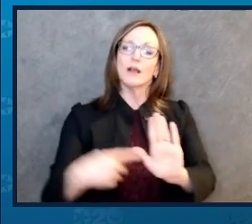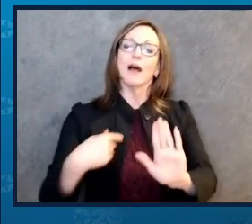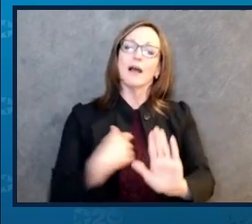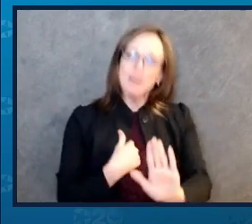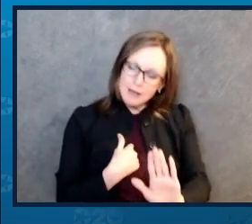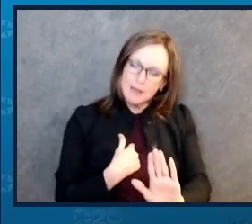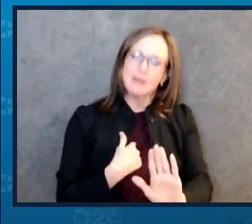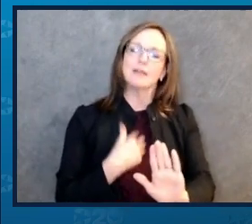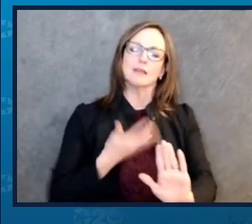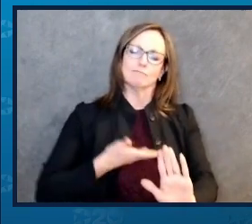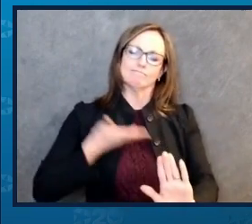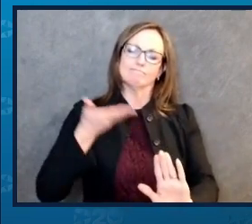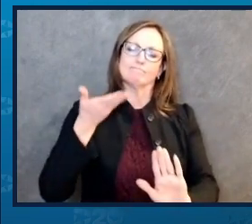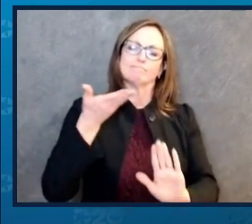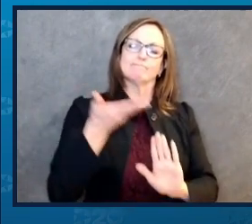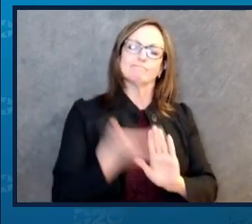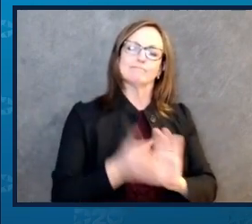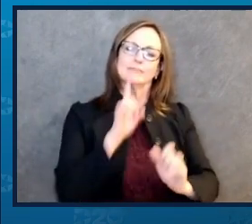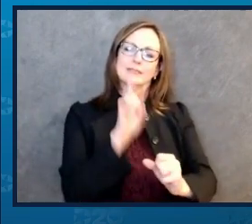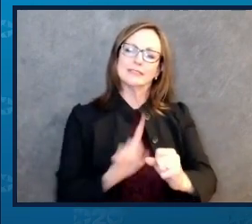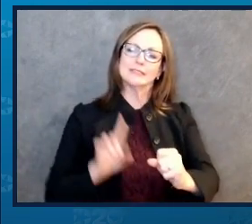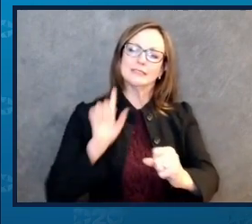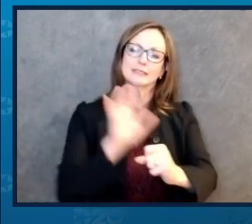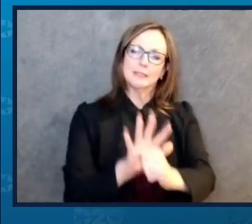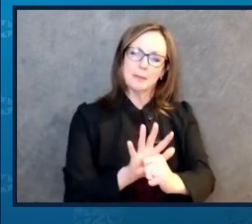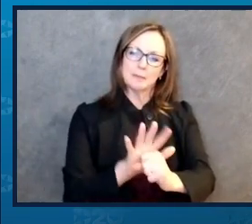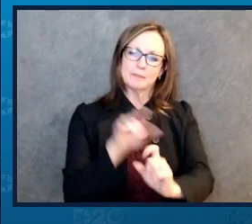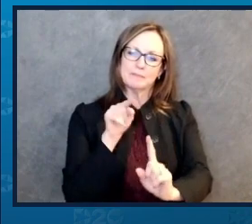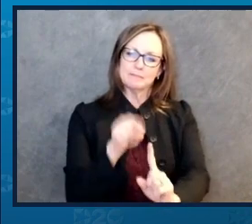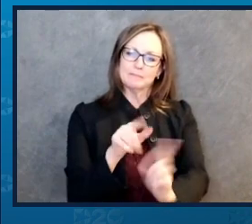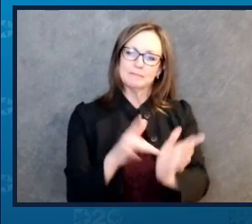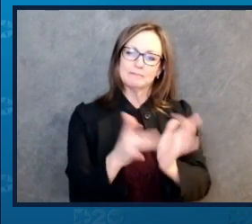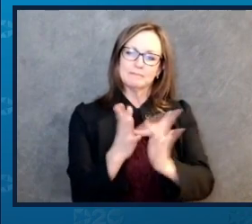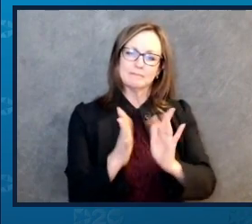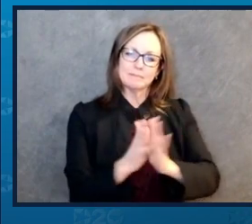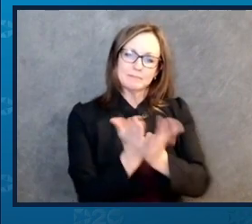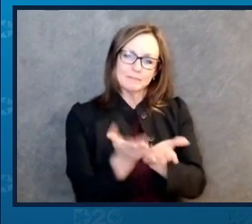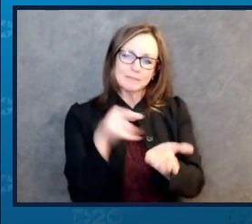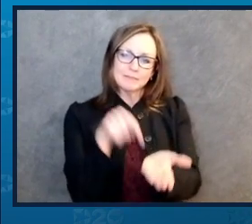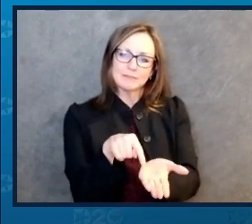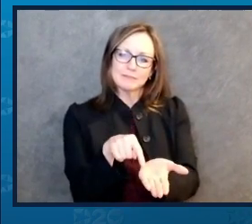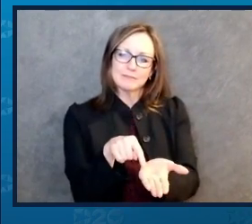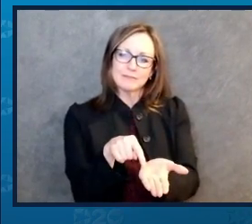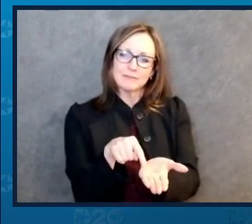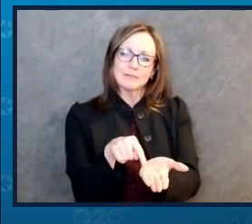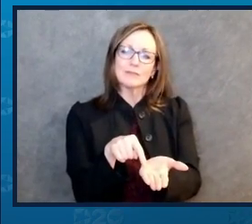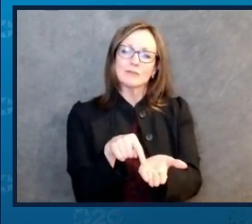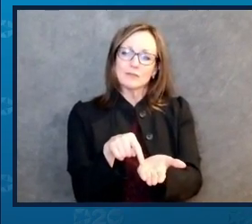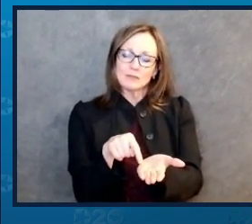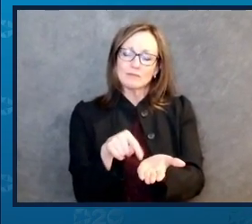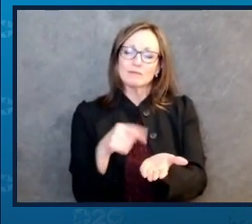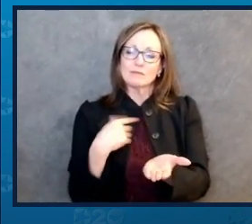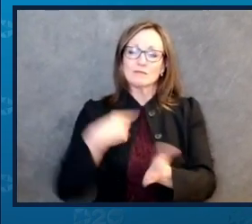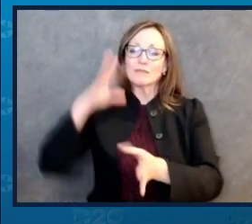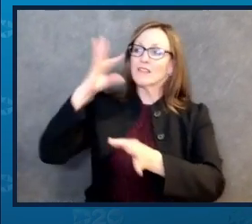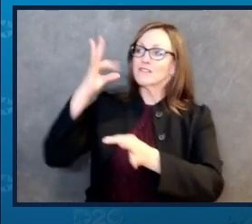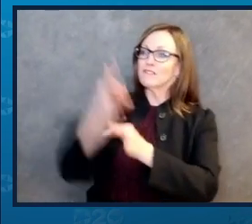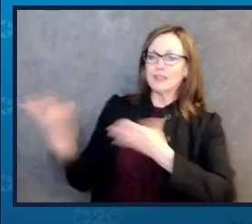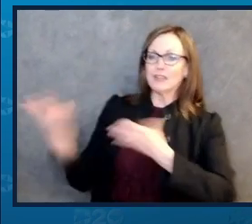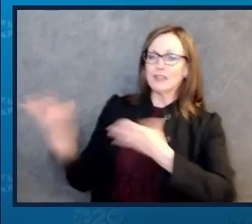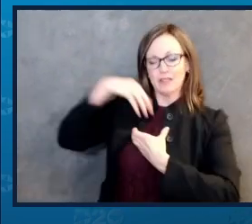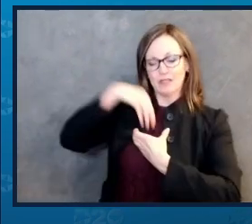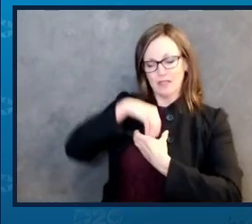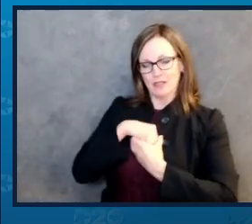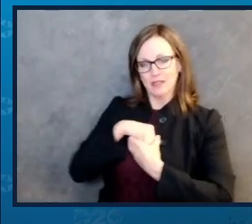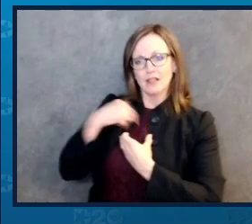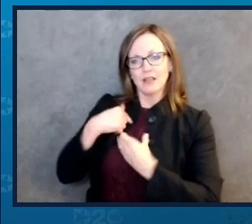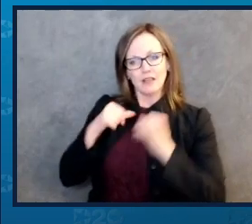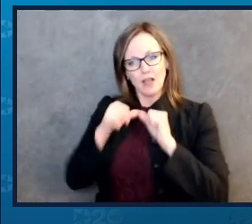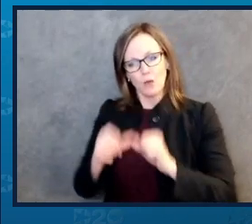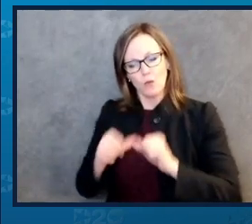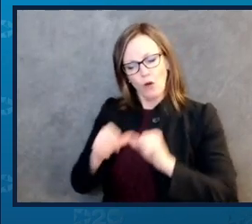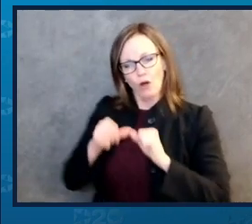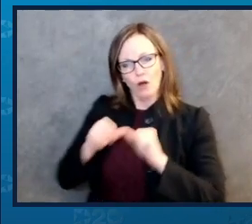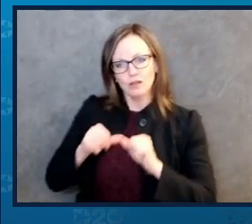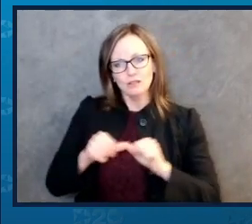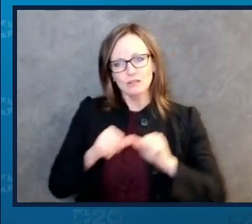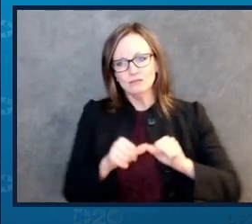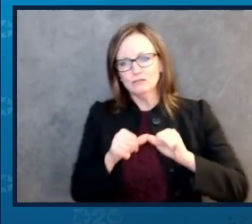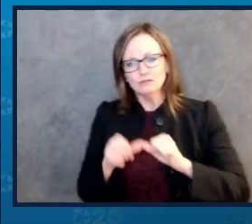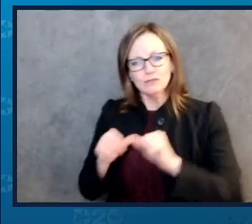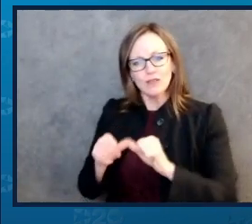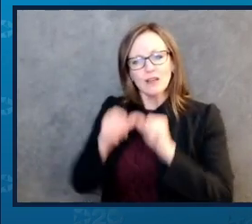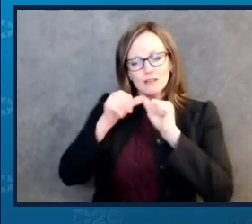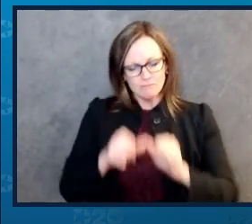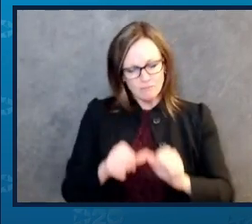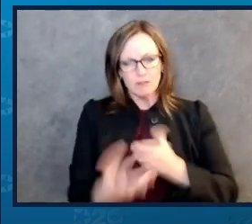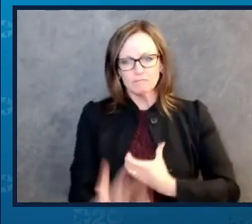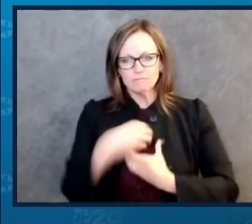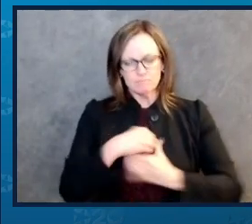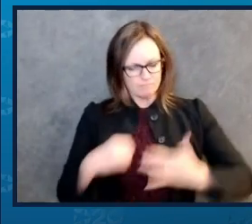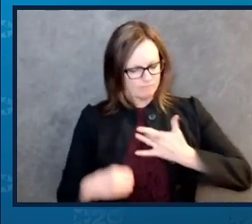TEACHES ME TO WALK BY FAITH AND